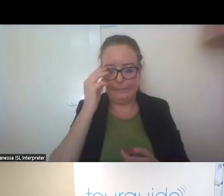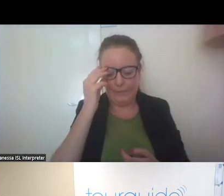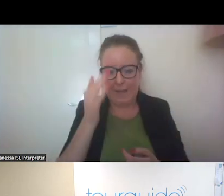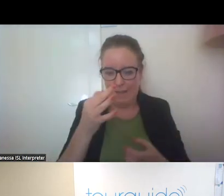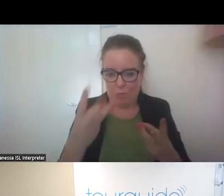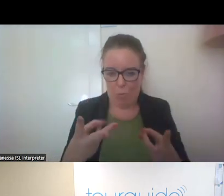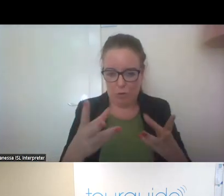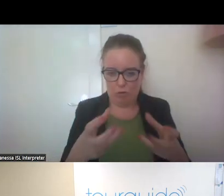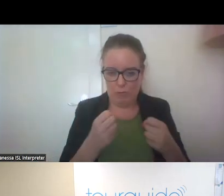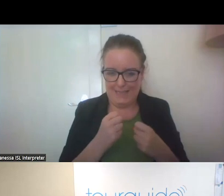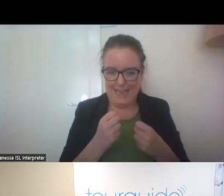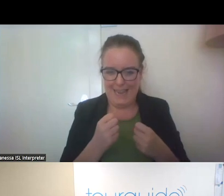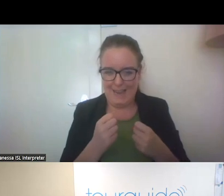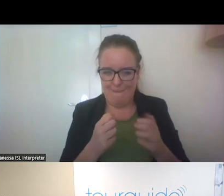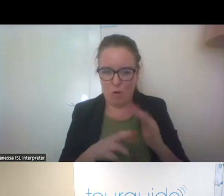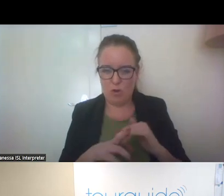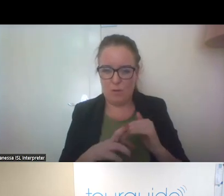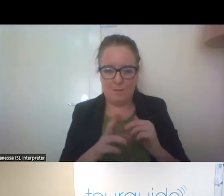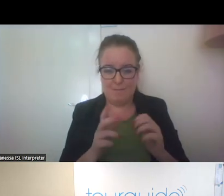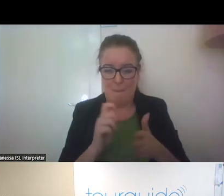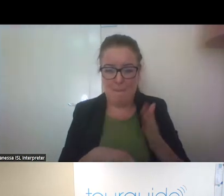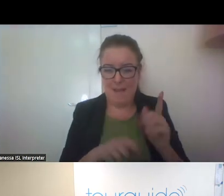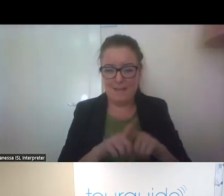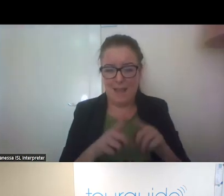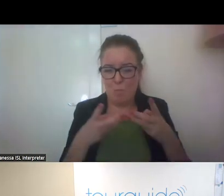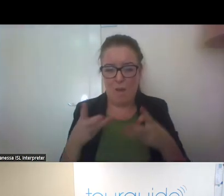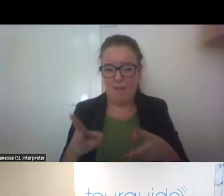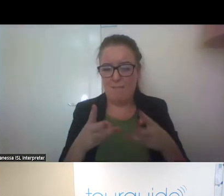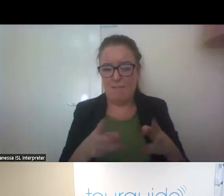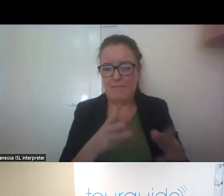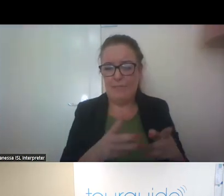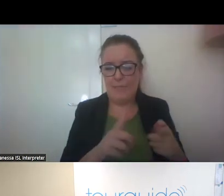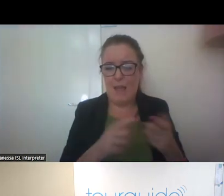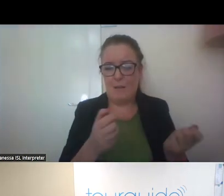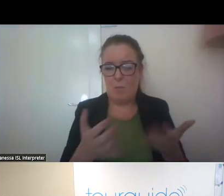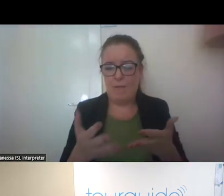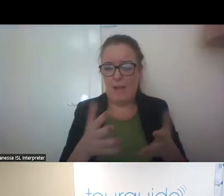much in the same way as the ListenTALK system and provide receivers at front of house for visitors.